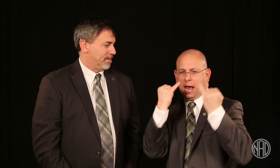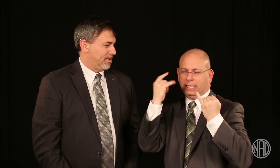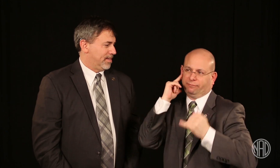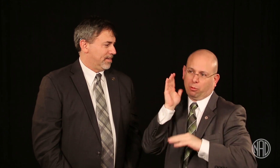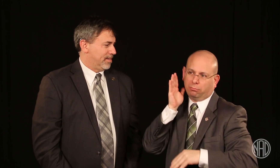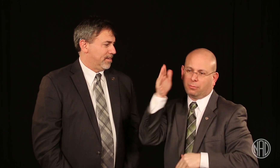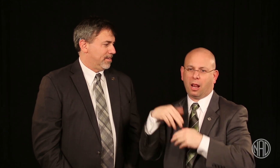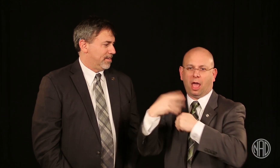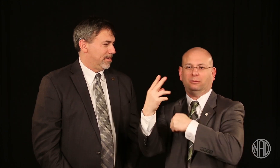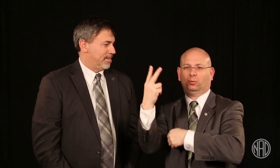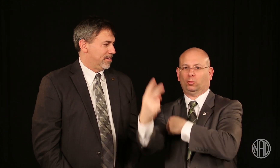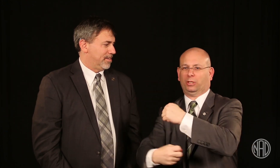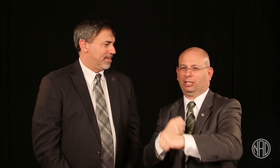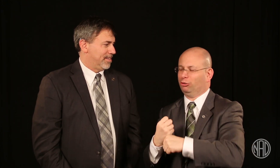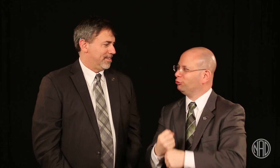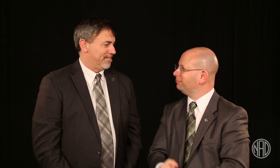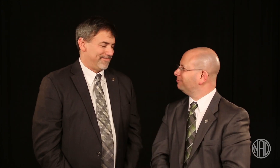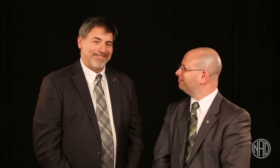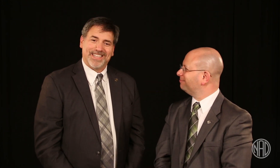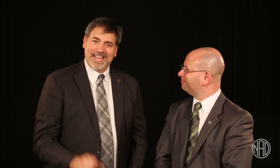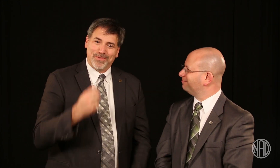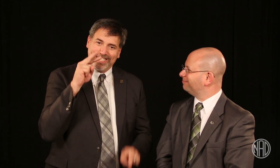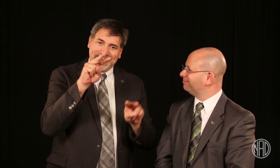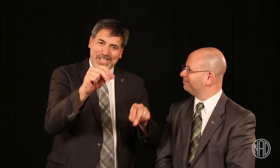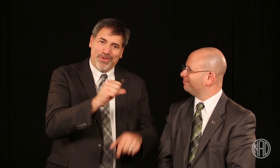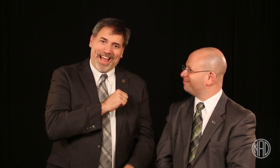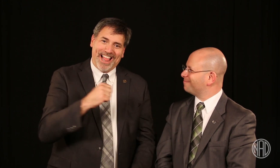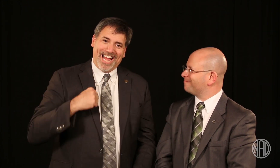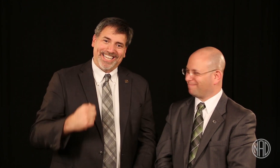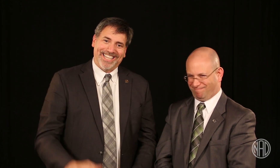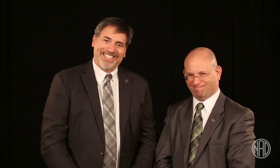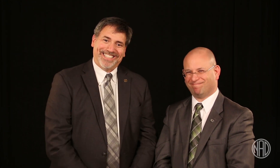We hope you'll have more ideas for the NAD to work on over the next two years. We'll see you in Atlanta!